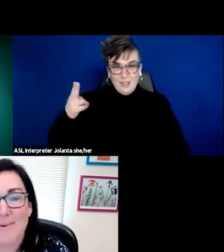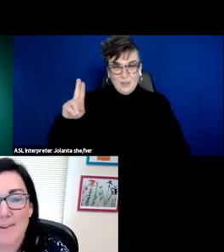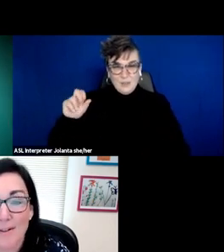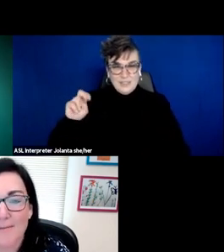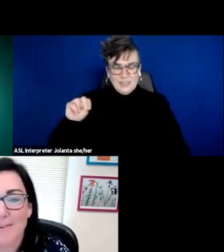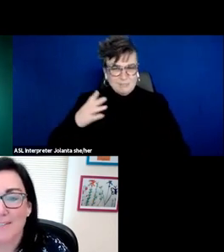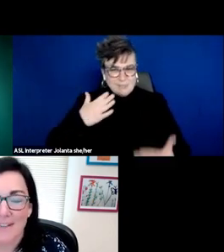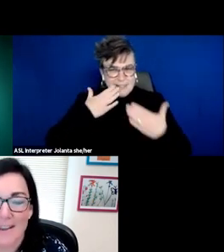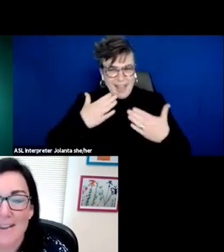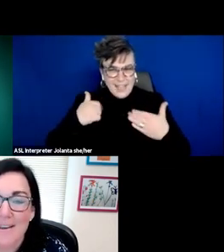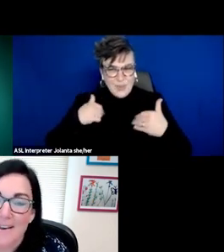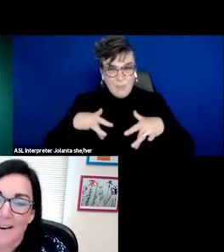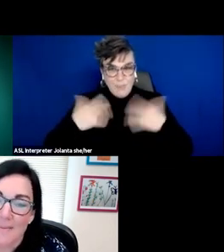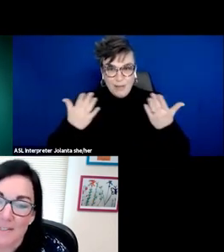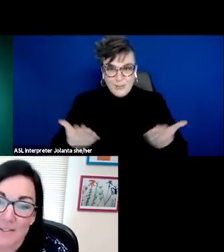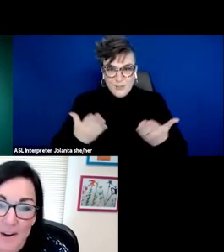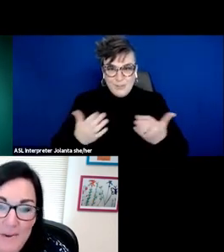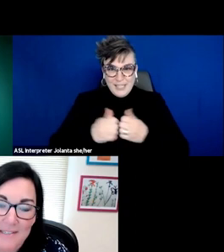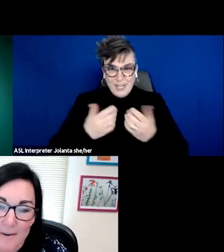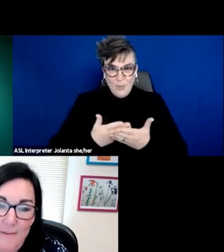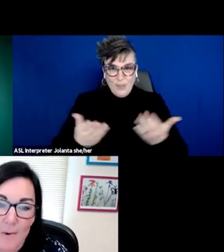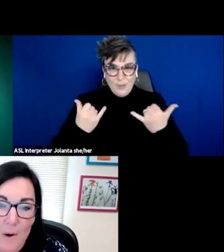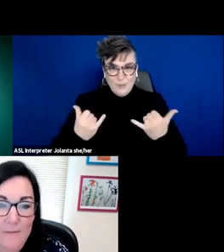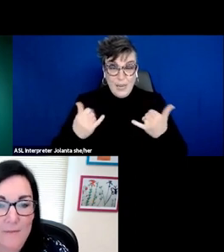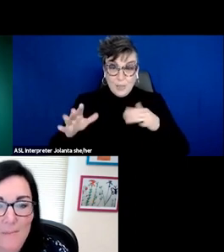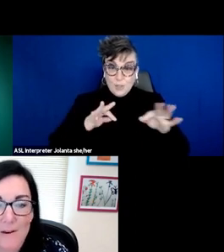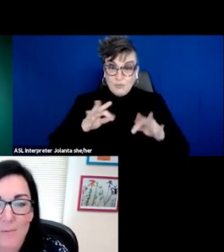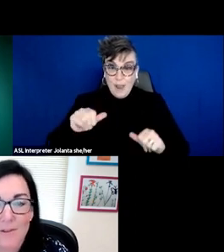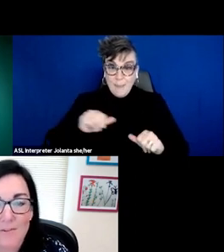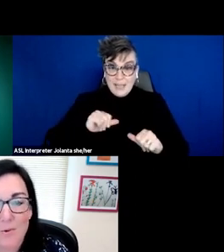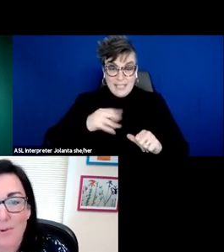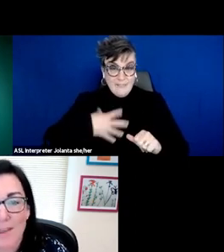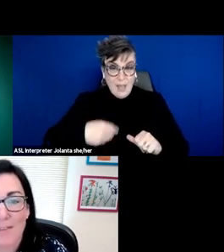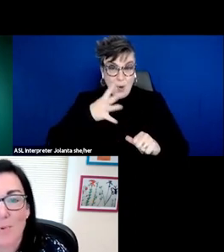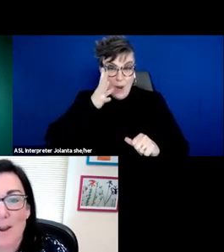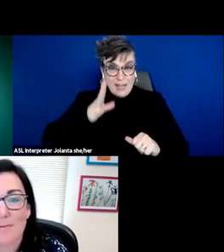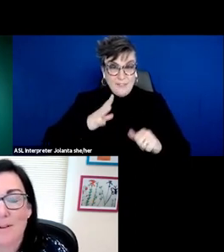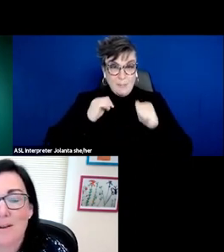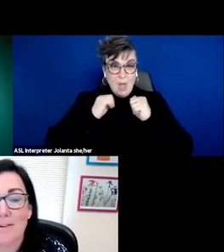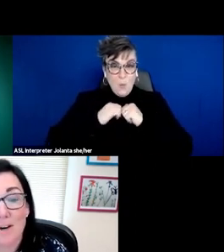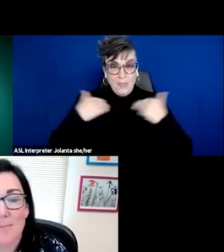with all of you today. To describe myself, I am a white female with shoulder length dark